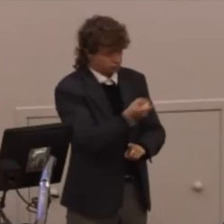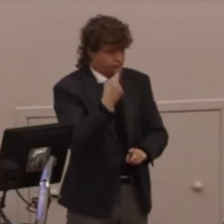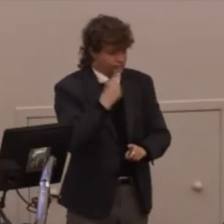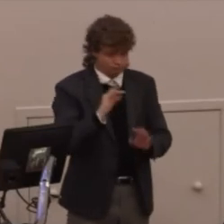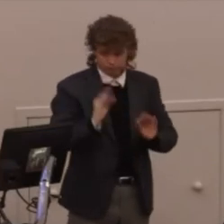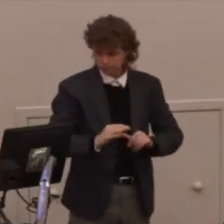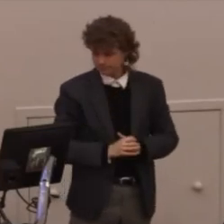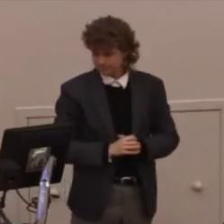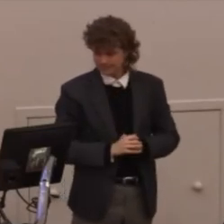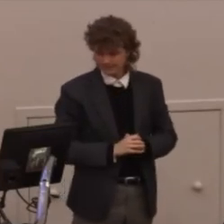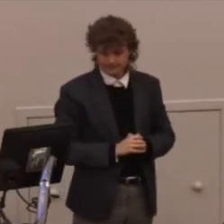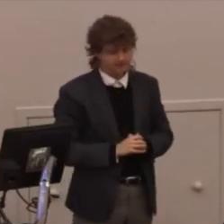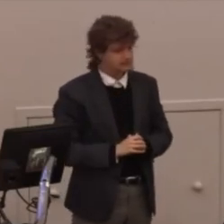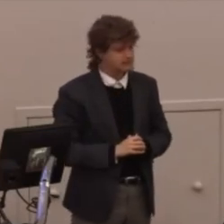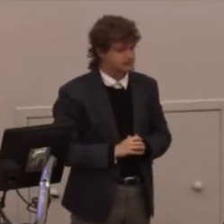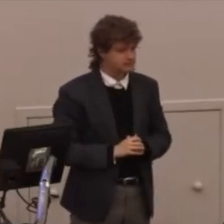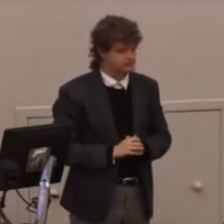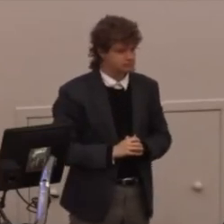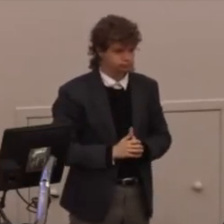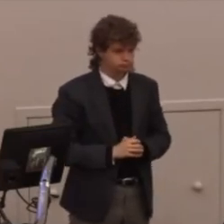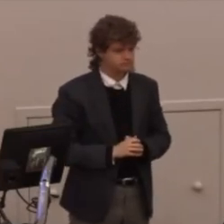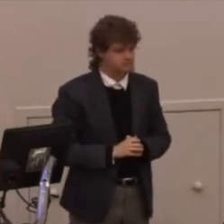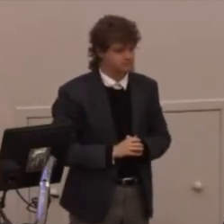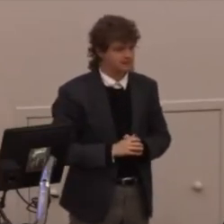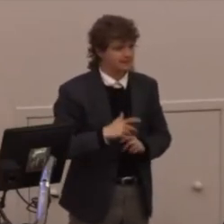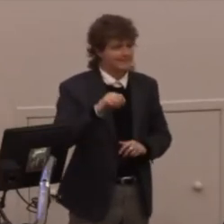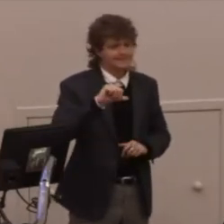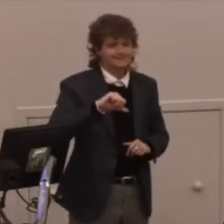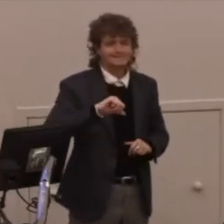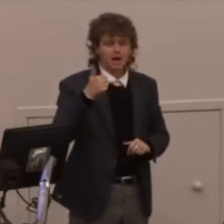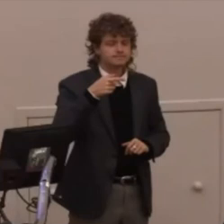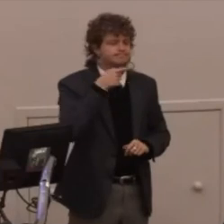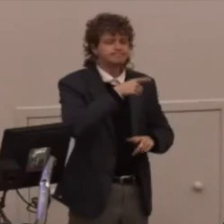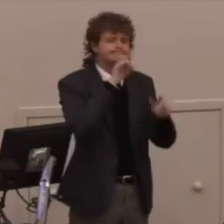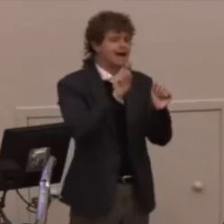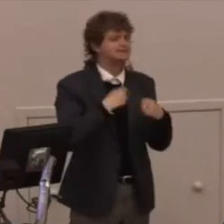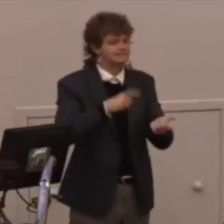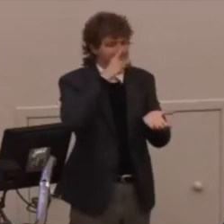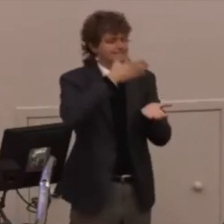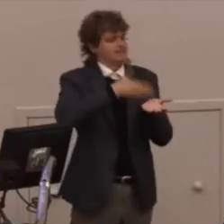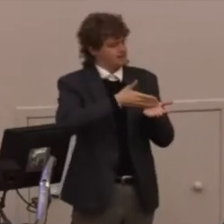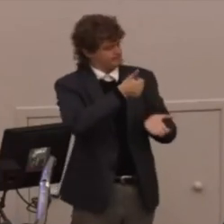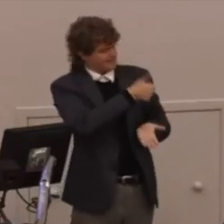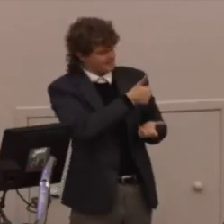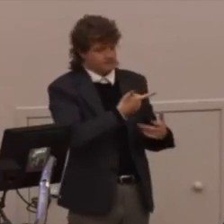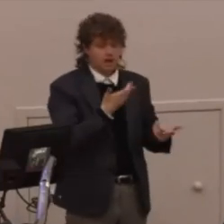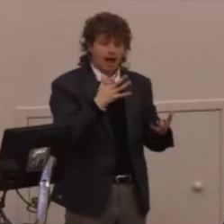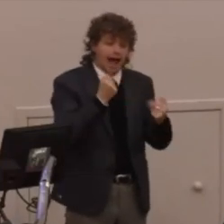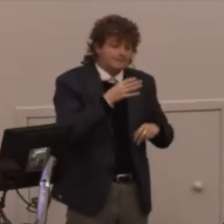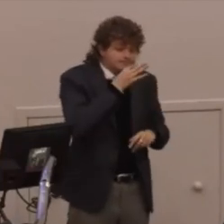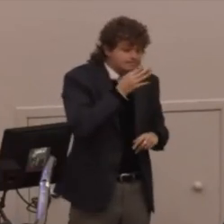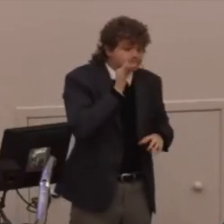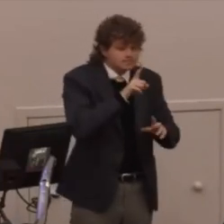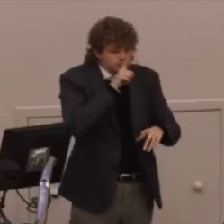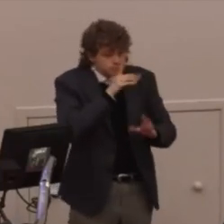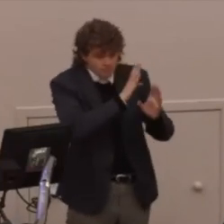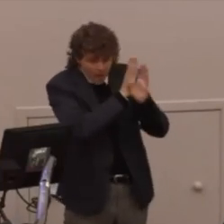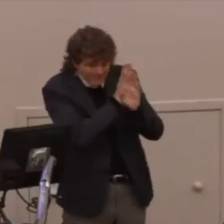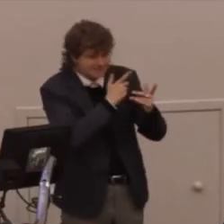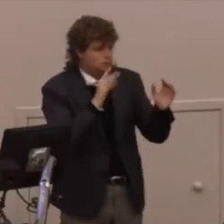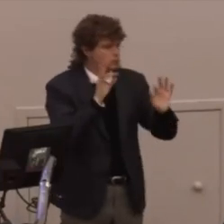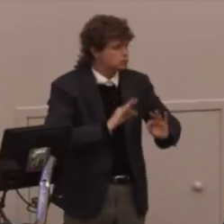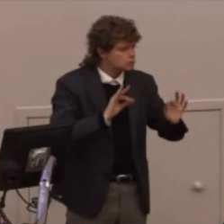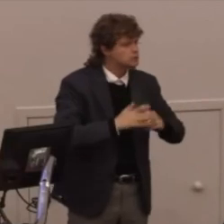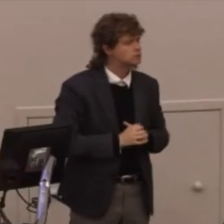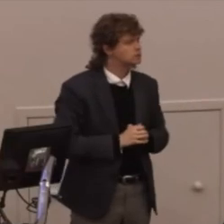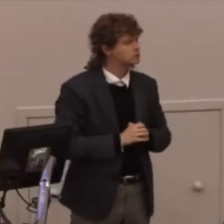follow easily. So the first one is that there was no help to making decisions for herself,